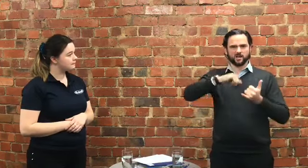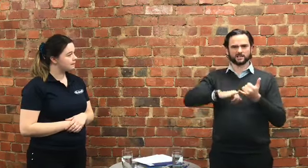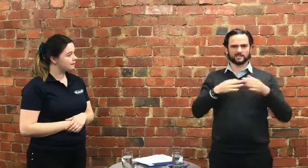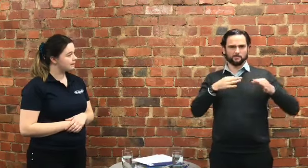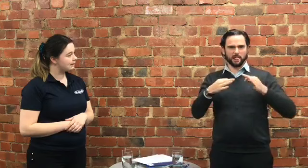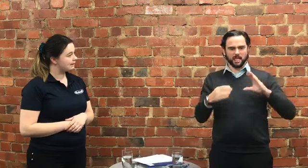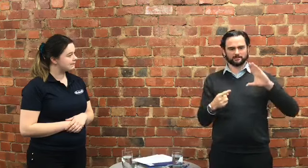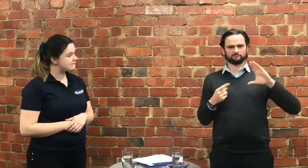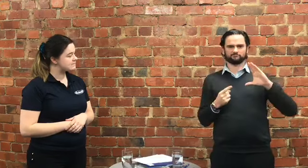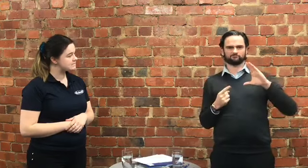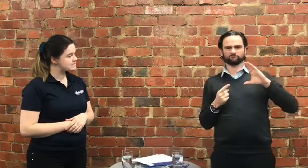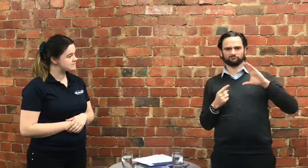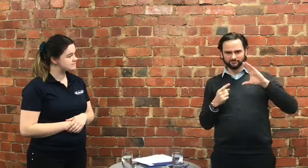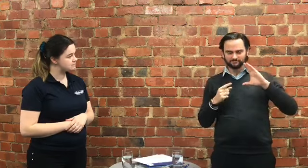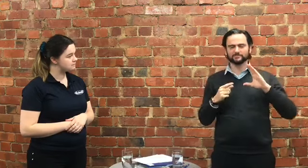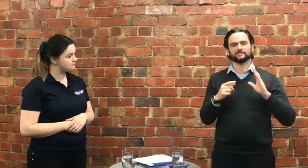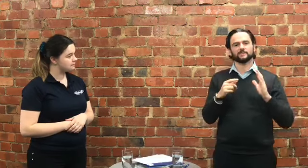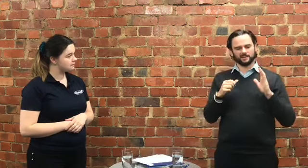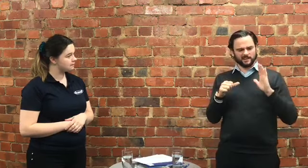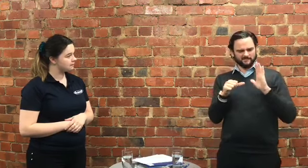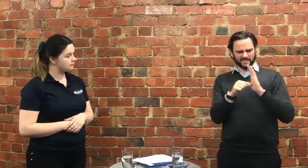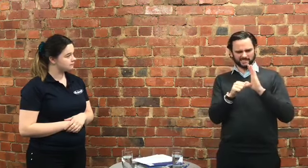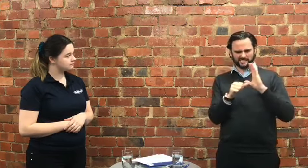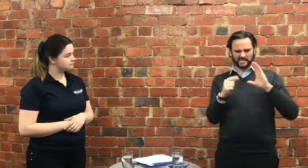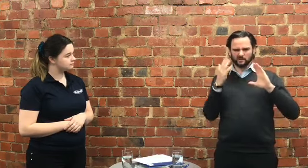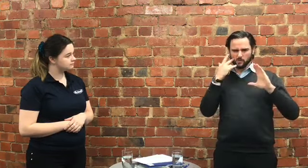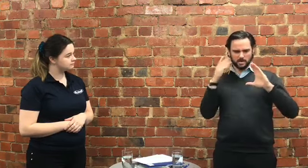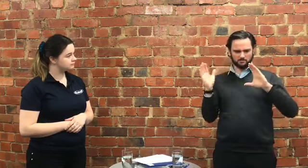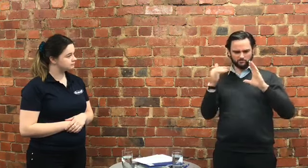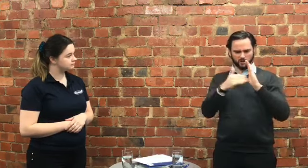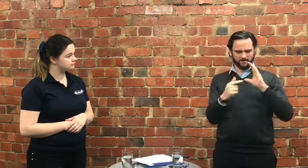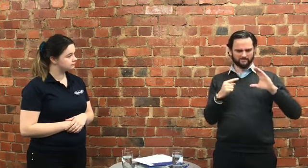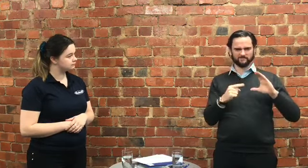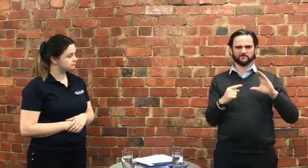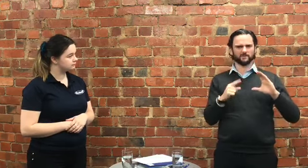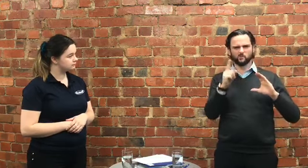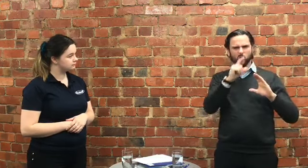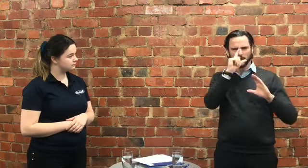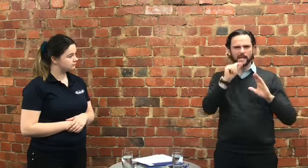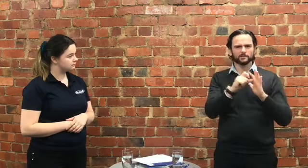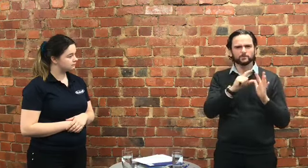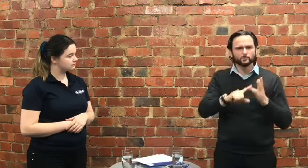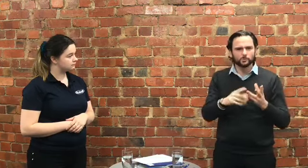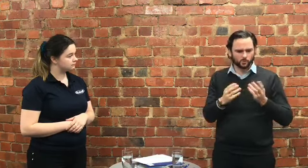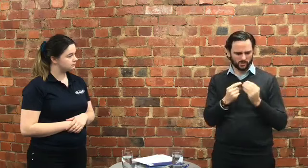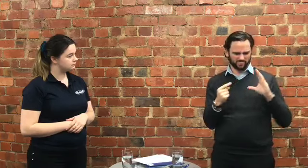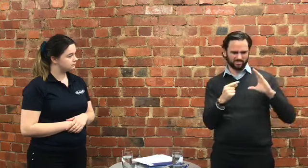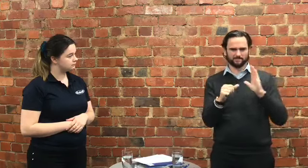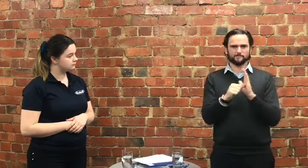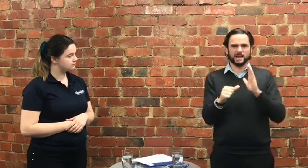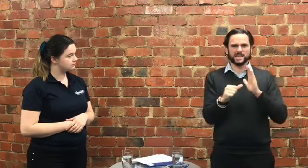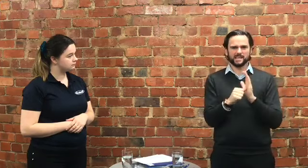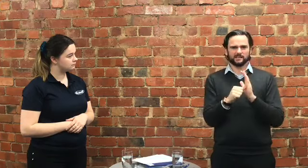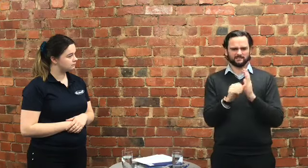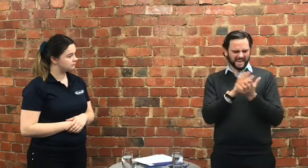of having an NDIS plan and the package, the funding. So, when that package of money arrives,